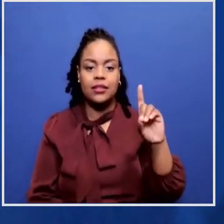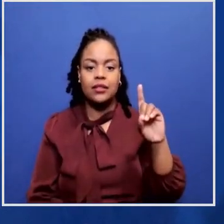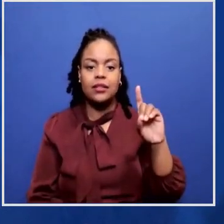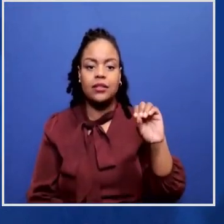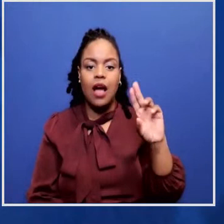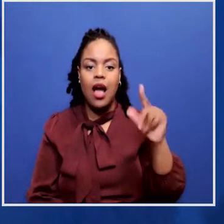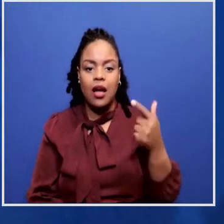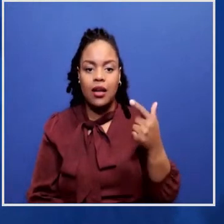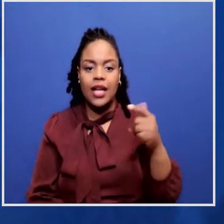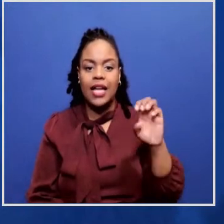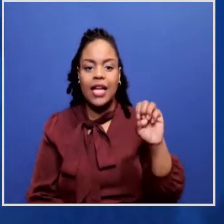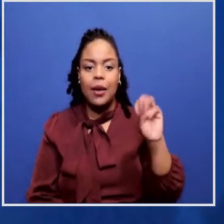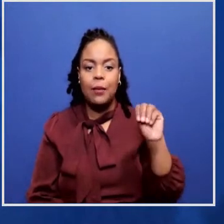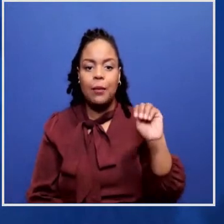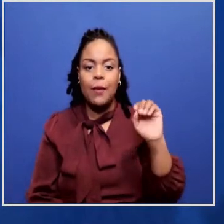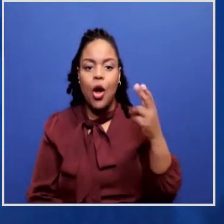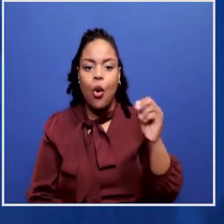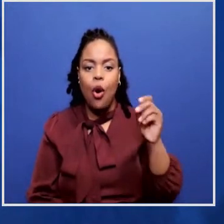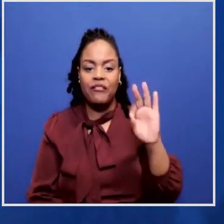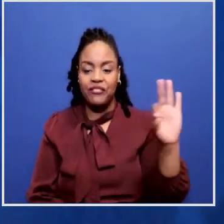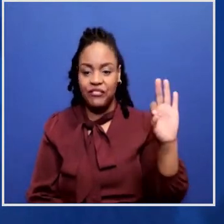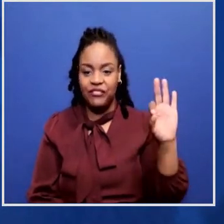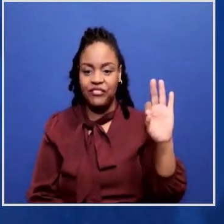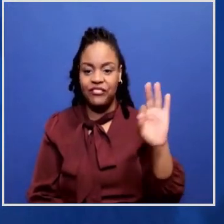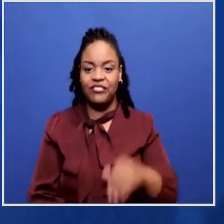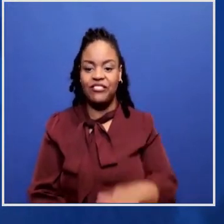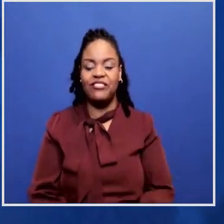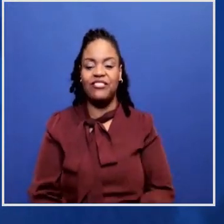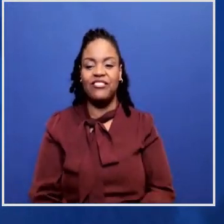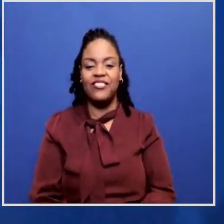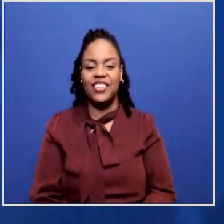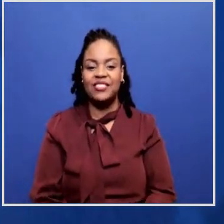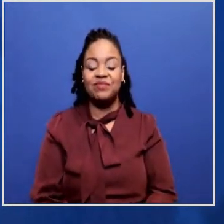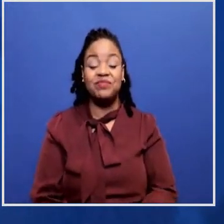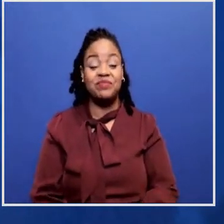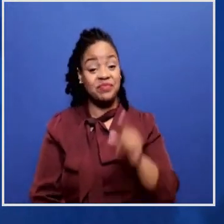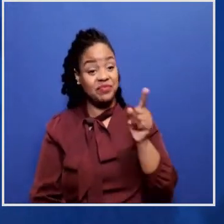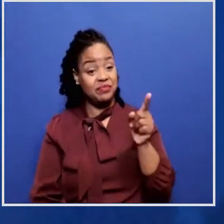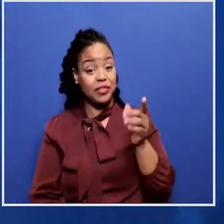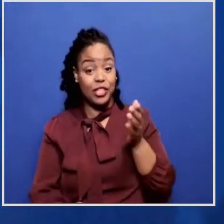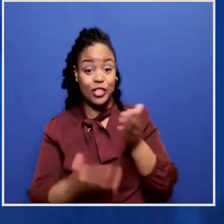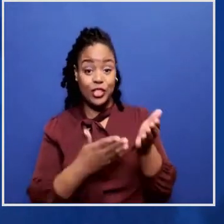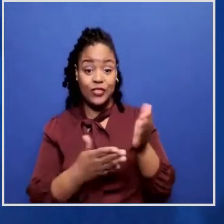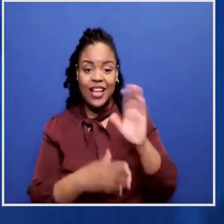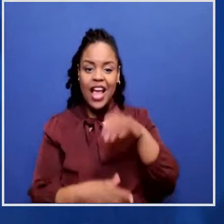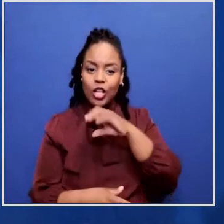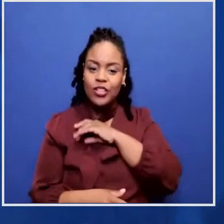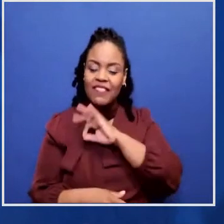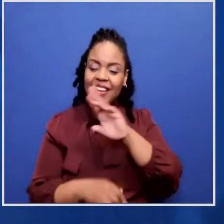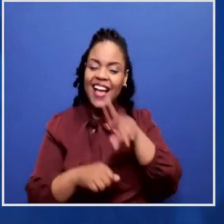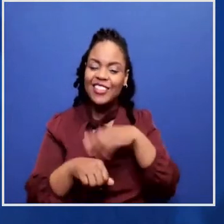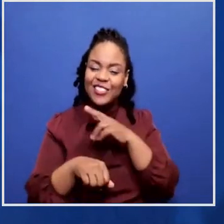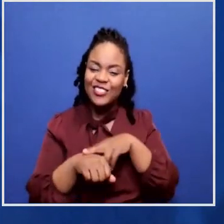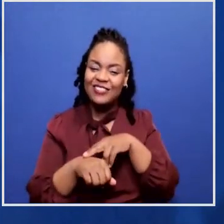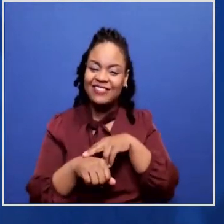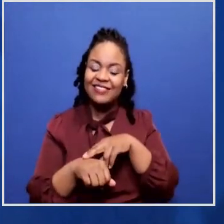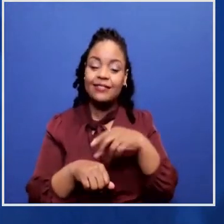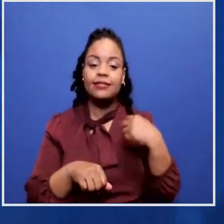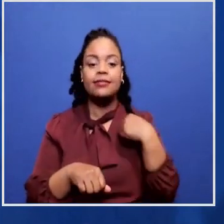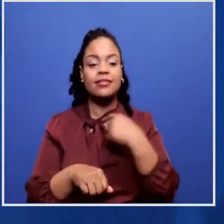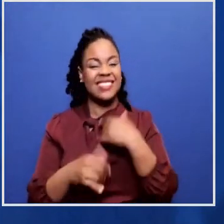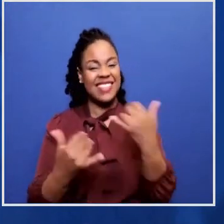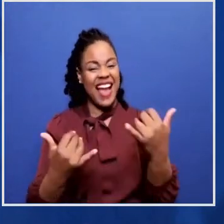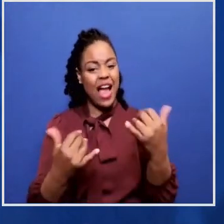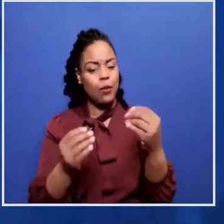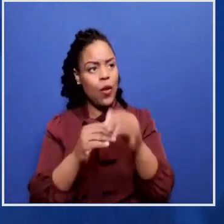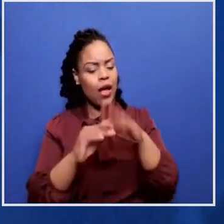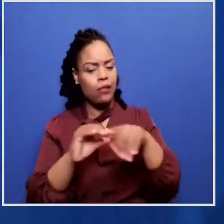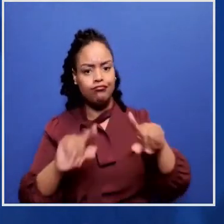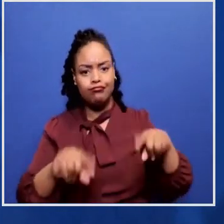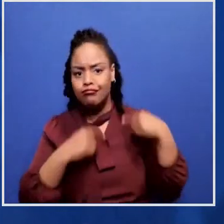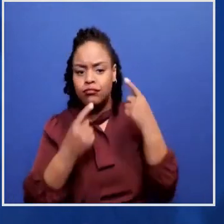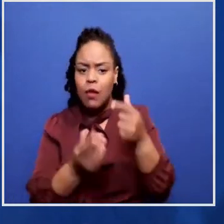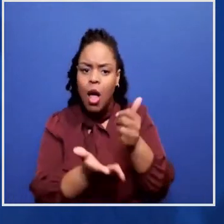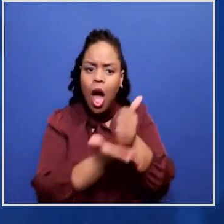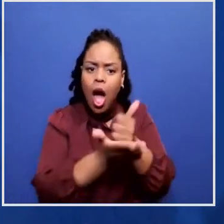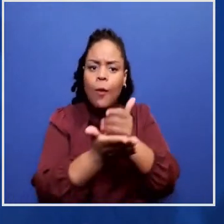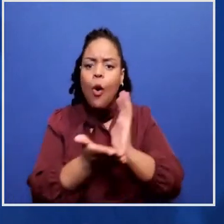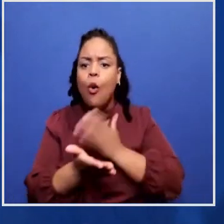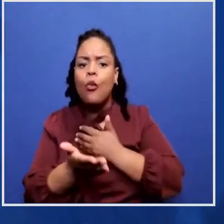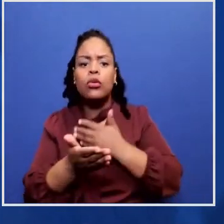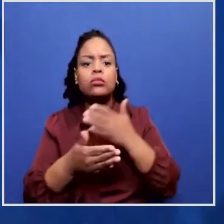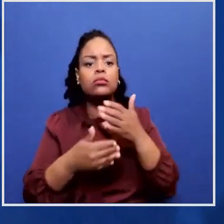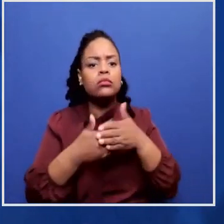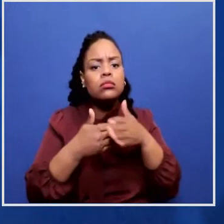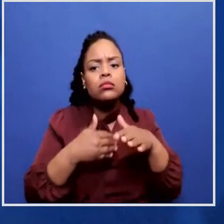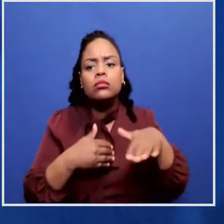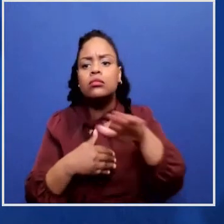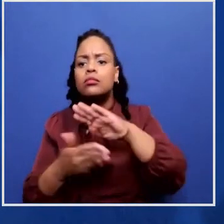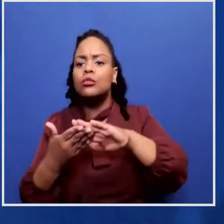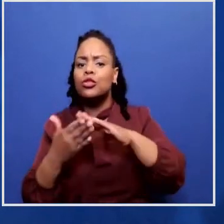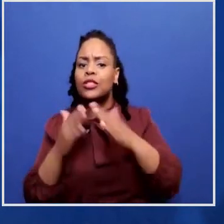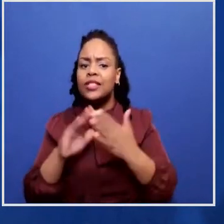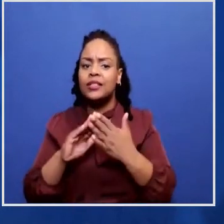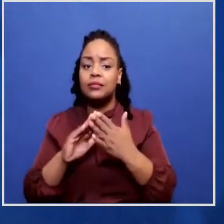STATES,